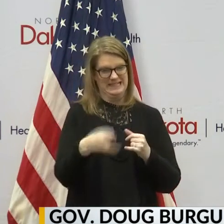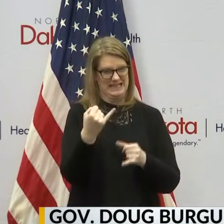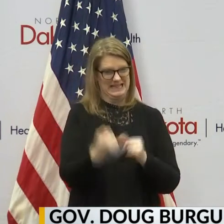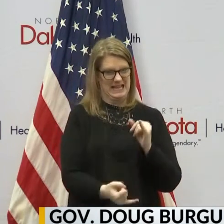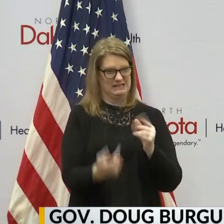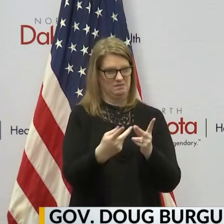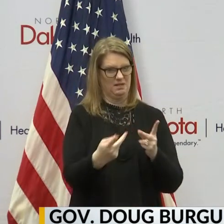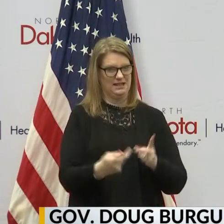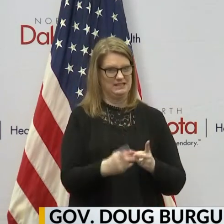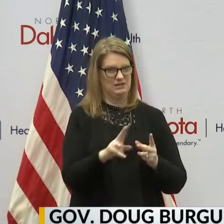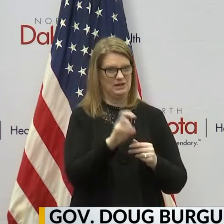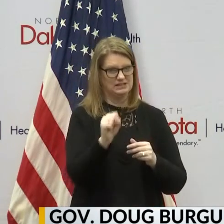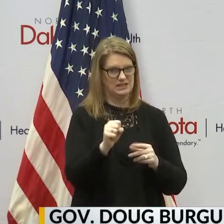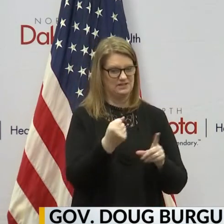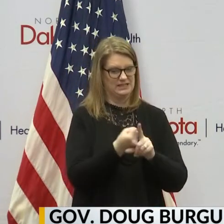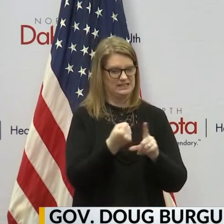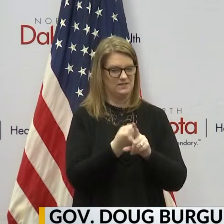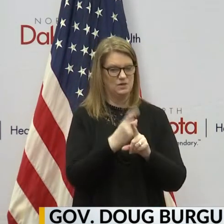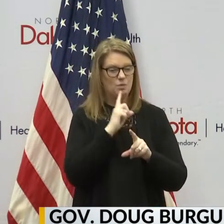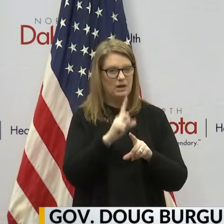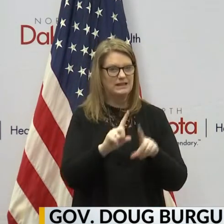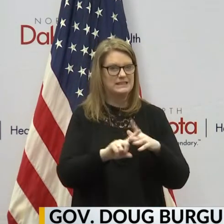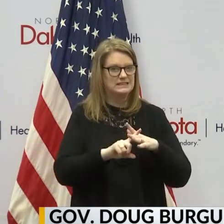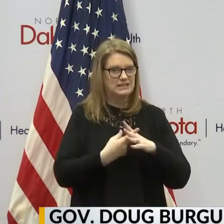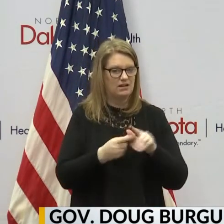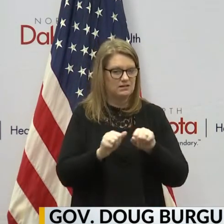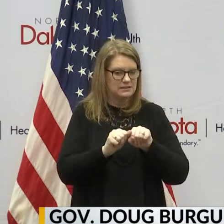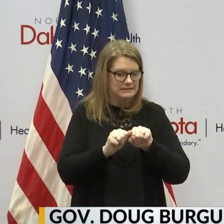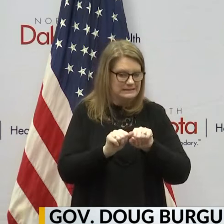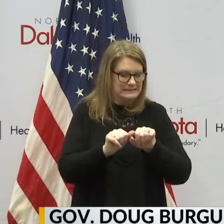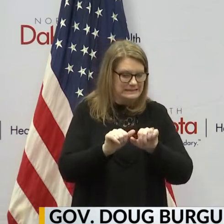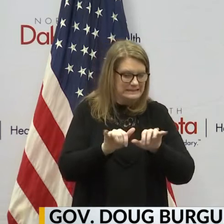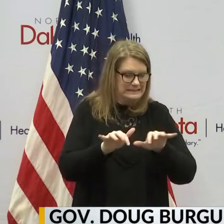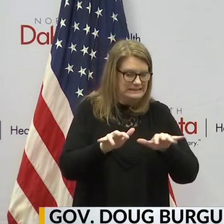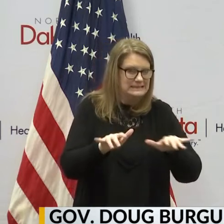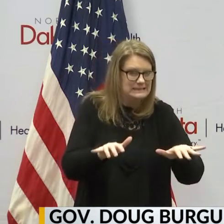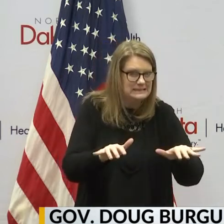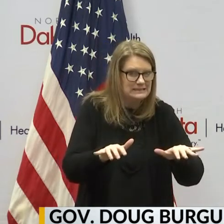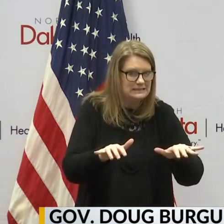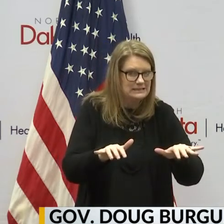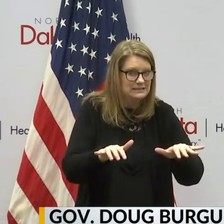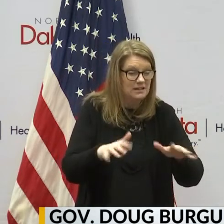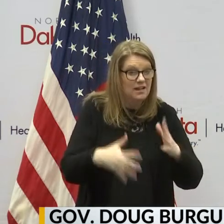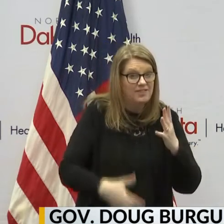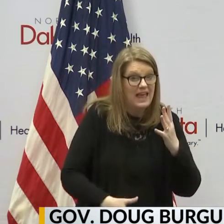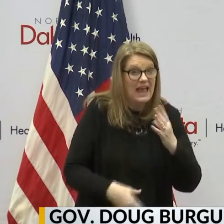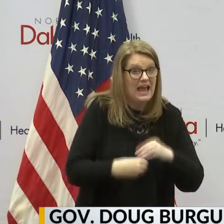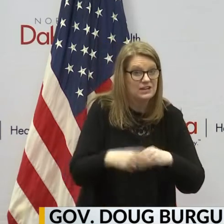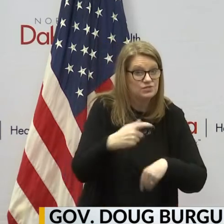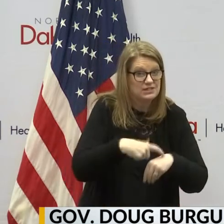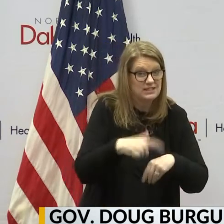THERE IS NOTHING IN THE MODELS ABOUT PLACES LIKE NORTH DAKOTA AND THIS IS ONE OF THE LAST PLACES OF THE UNITED STATES FOR